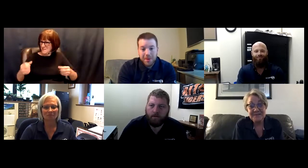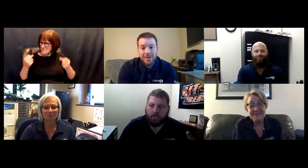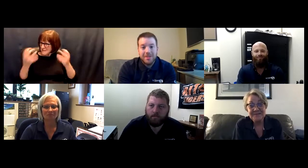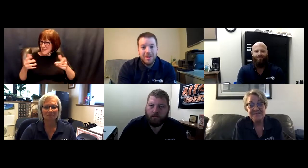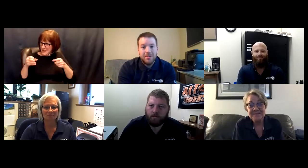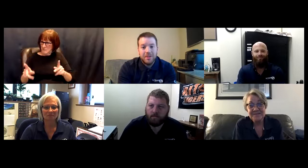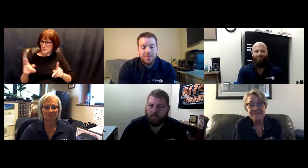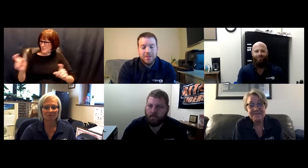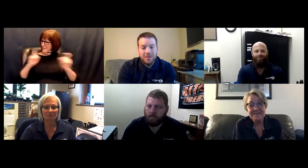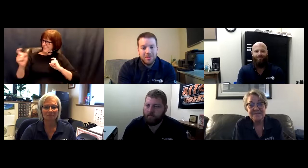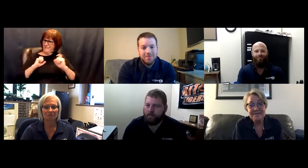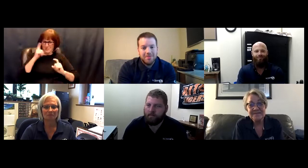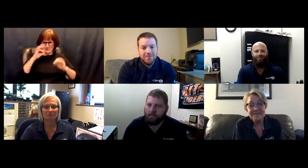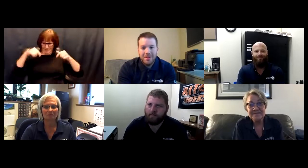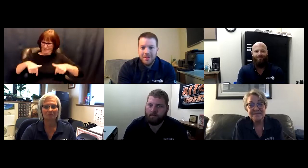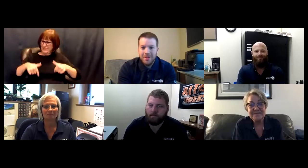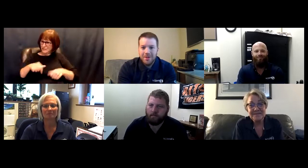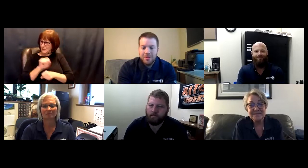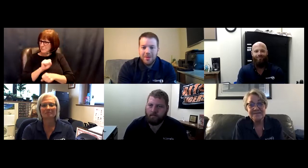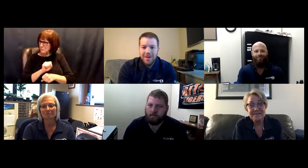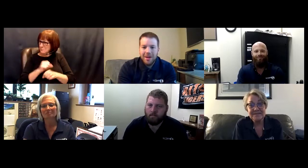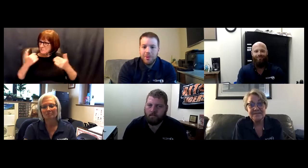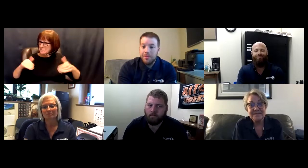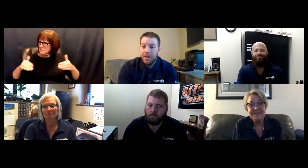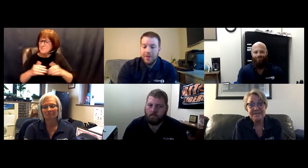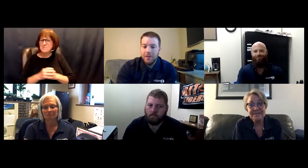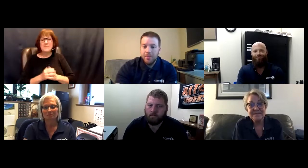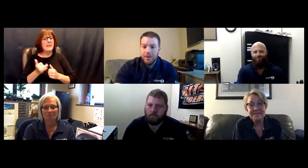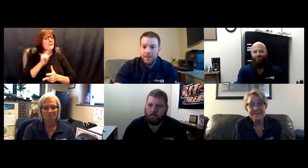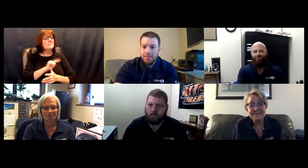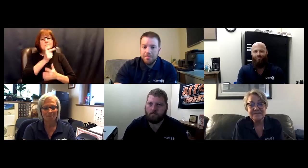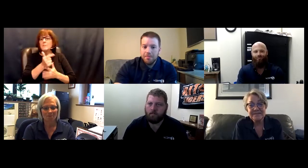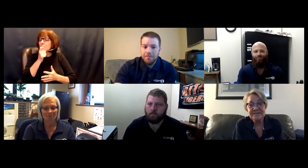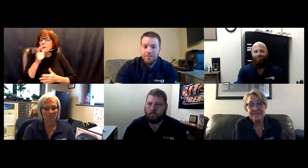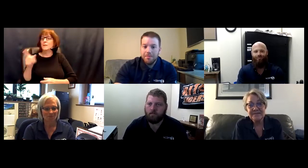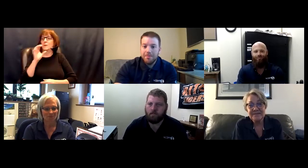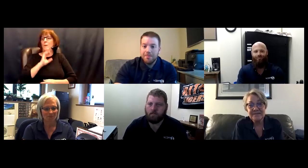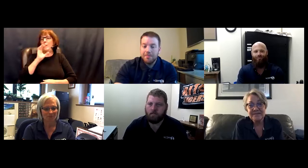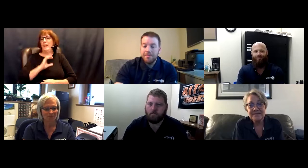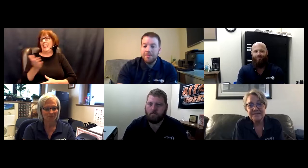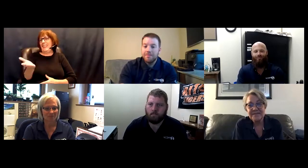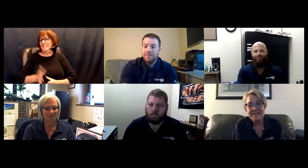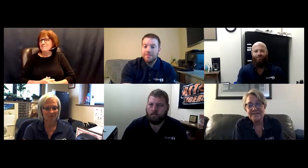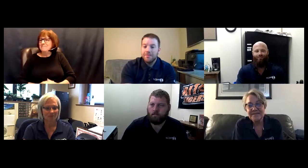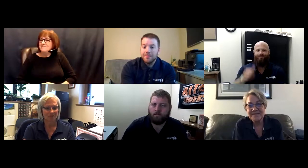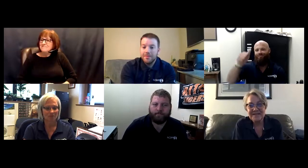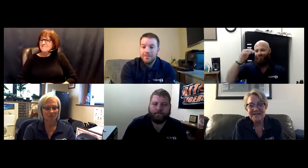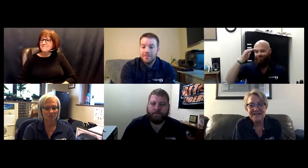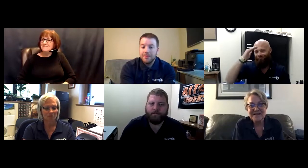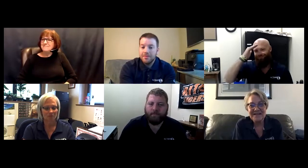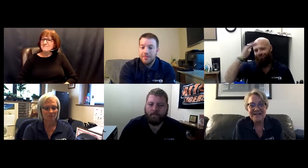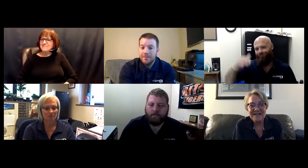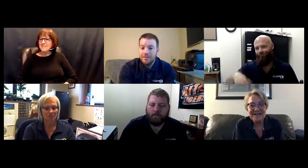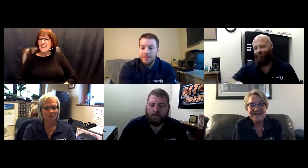because of this position. With that we will follow it up with Cody.